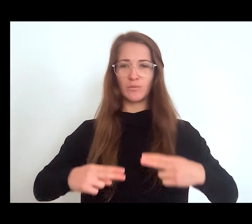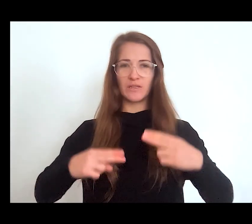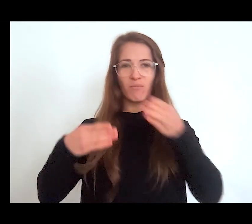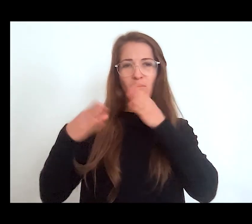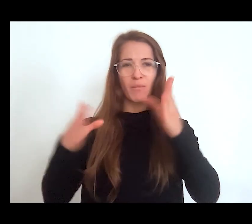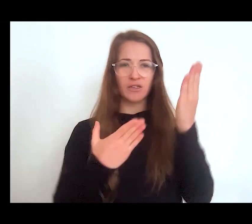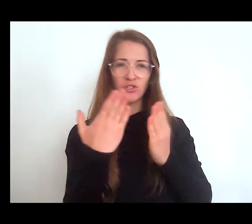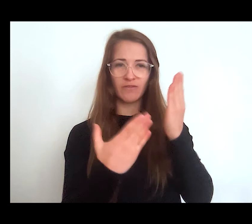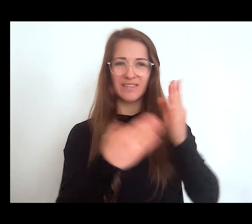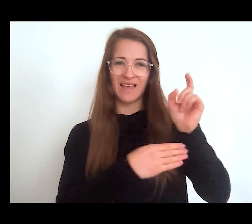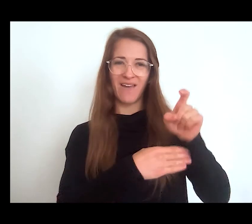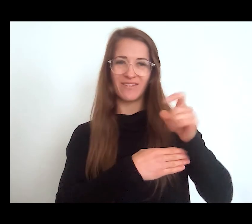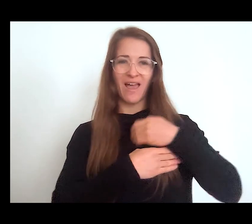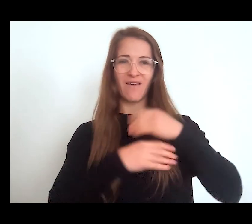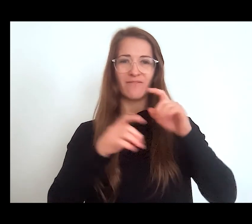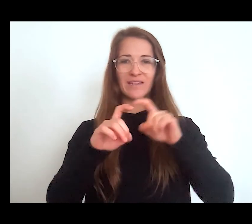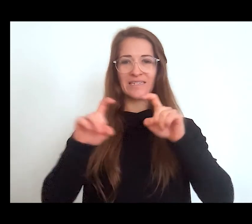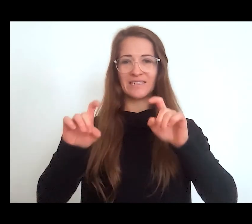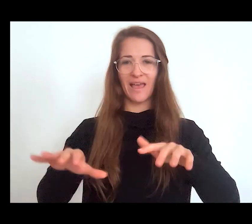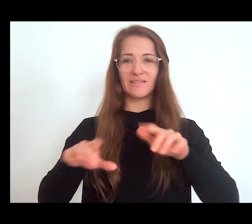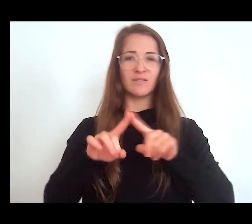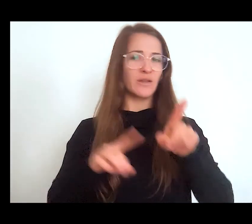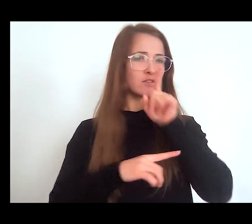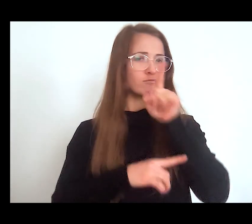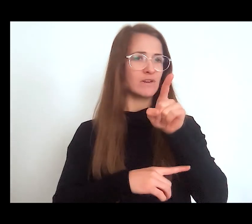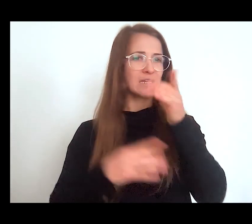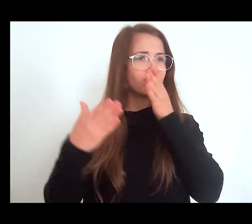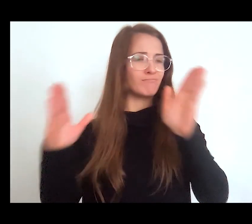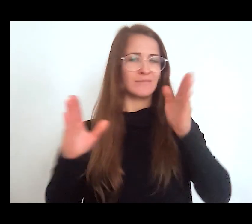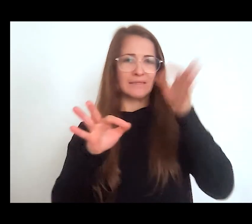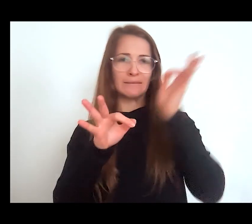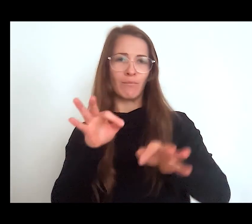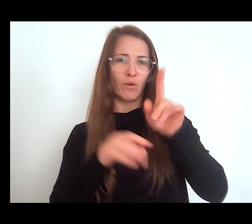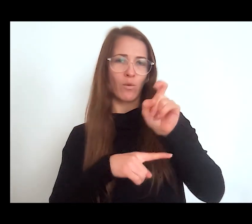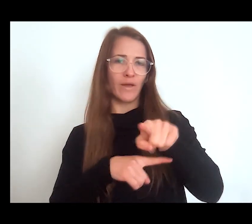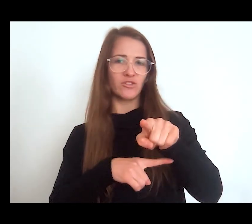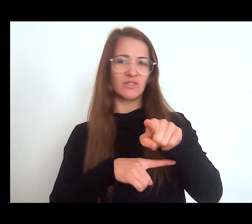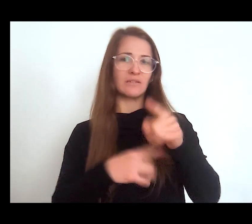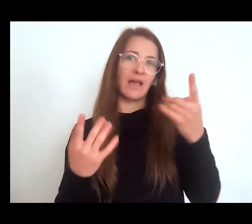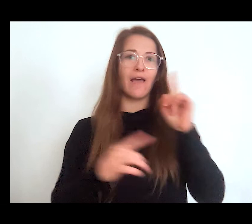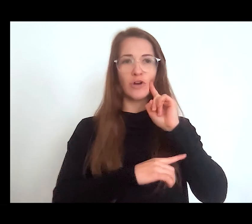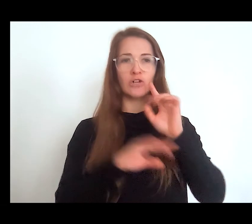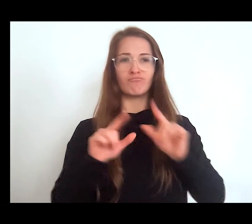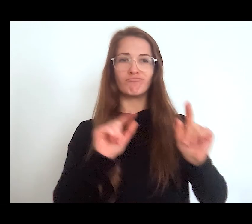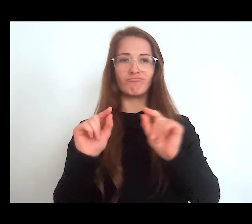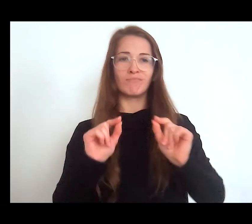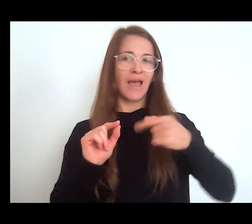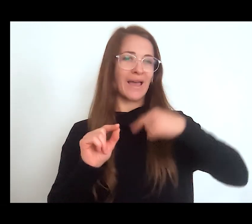GUESS FOR THE PUBLIC SERVICE THEY HAVE TO HAVE THAT STUFF. IT IS VERY GENERIC AND STRAIGHT